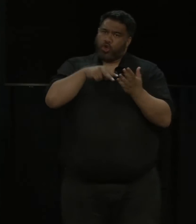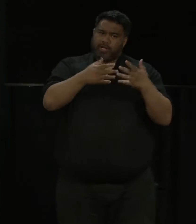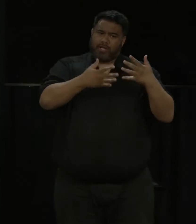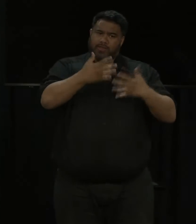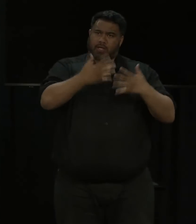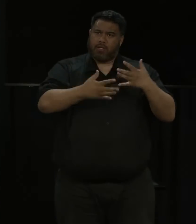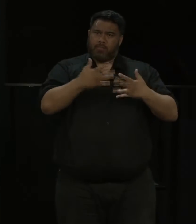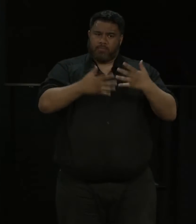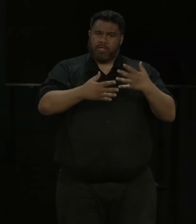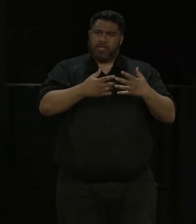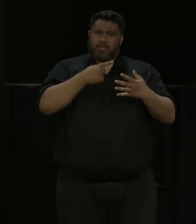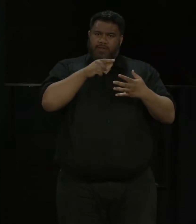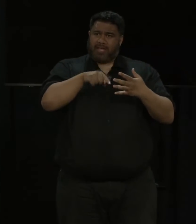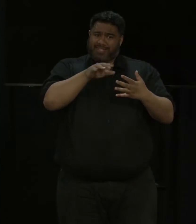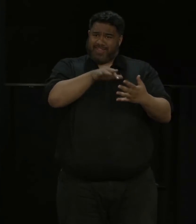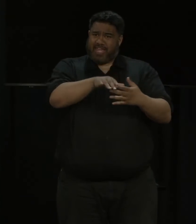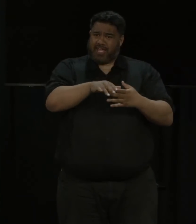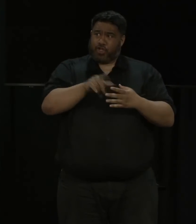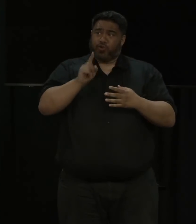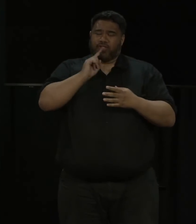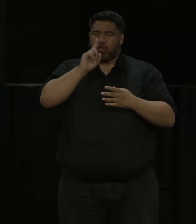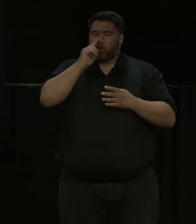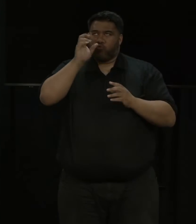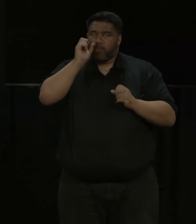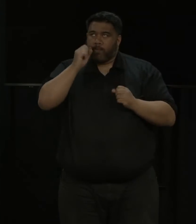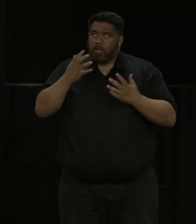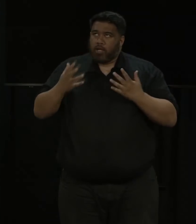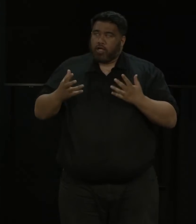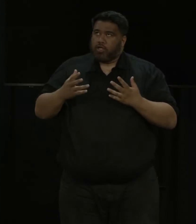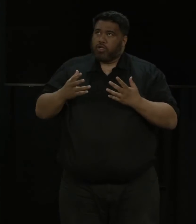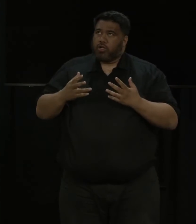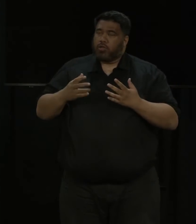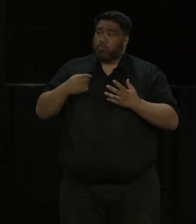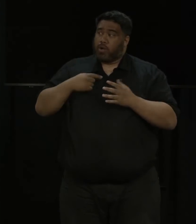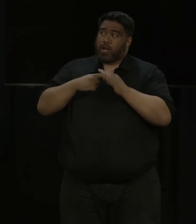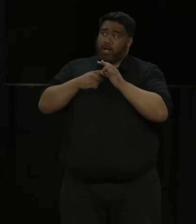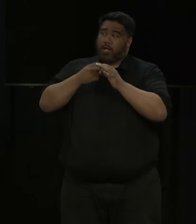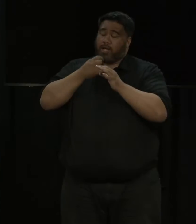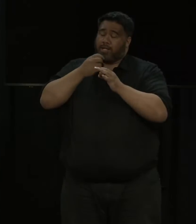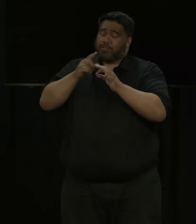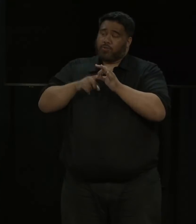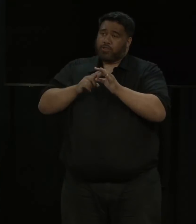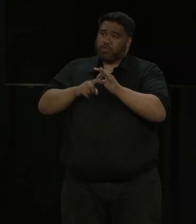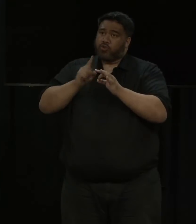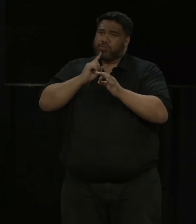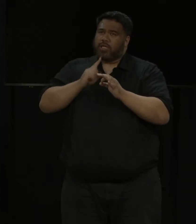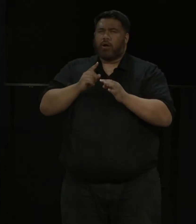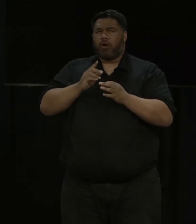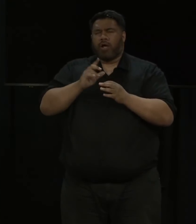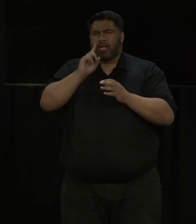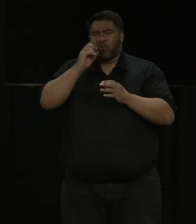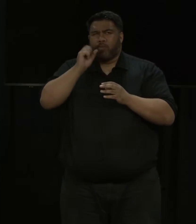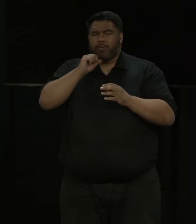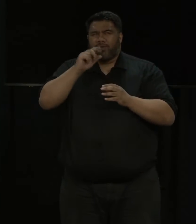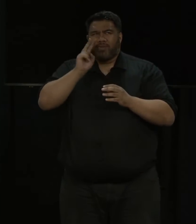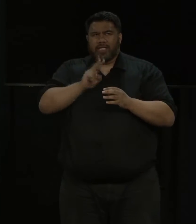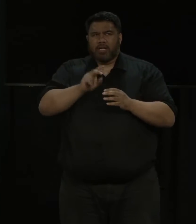are a greater number of Maori people. Looking at the modelling, f it is there, and you couldn't